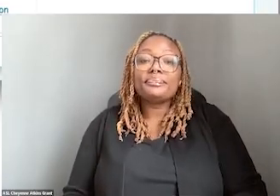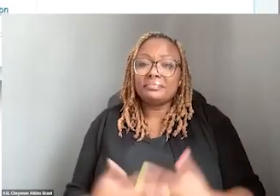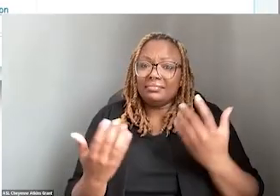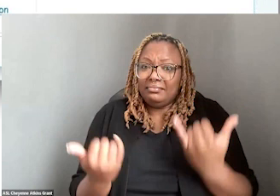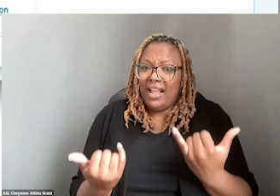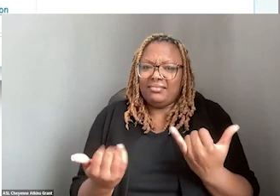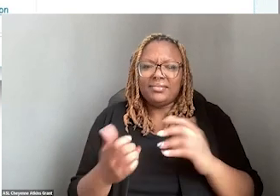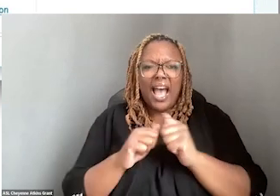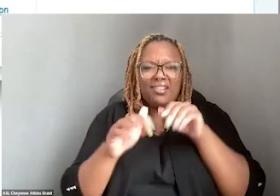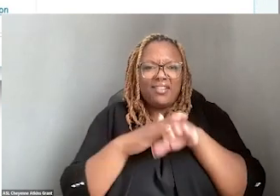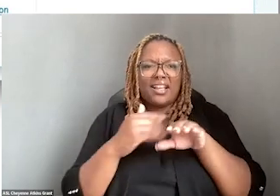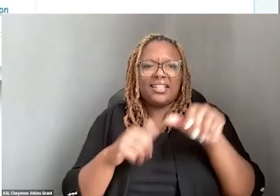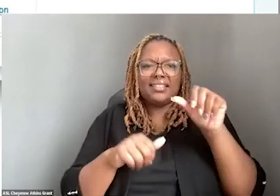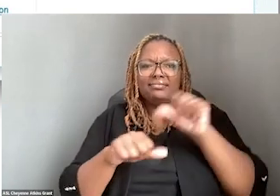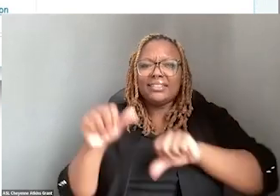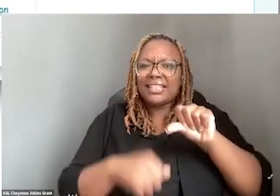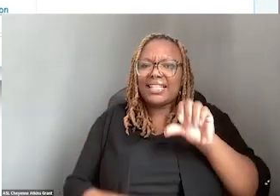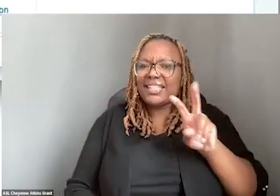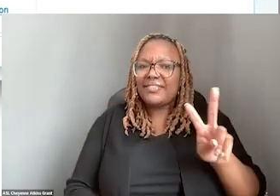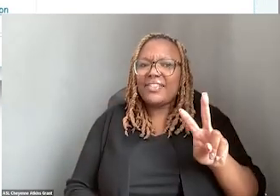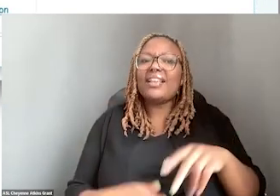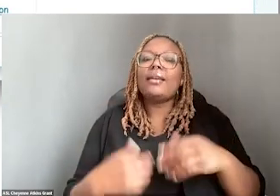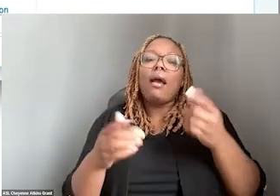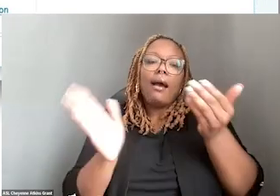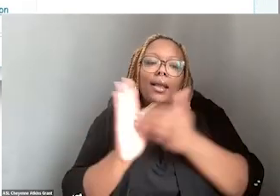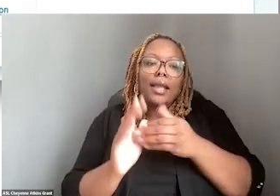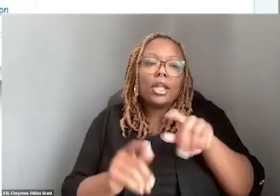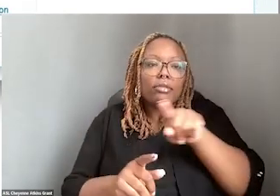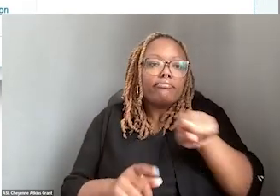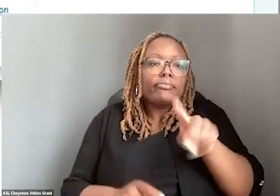Again, I have the URL for SciENcv with the QR code representation.